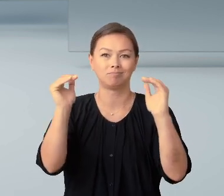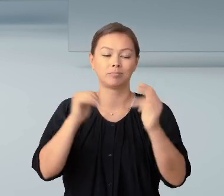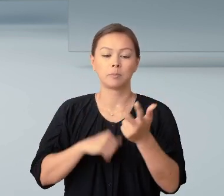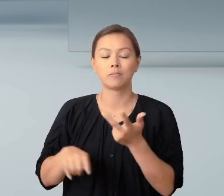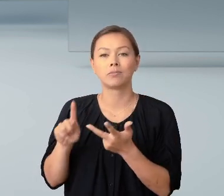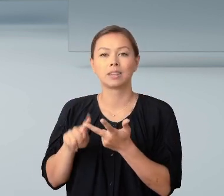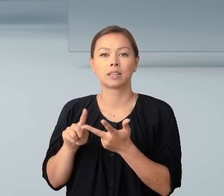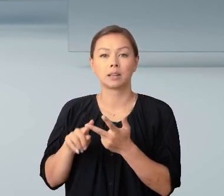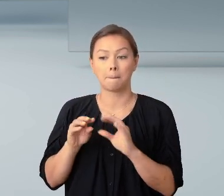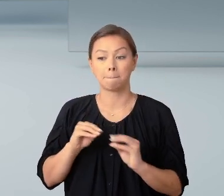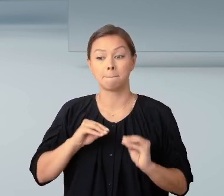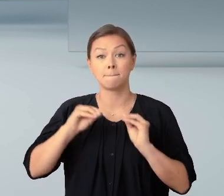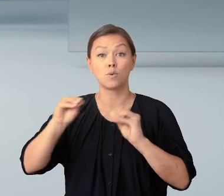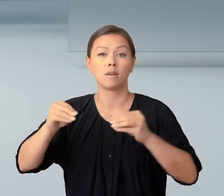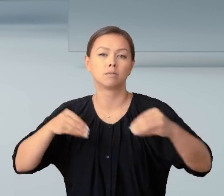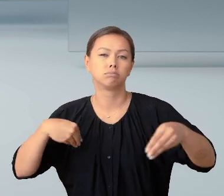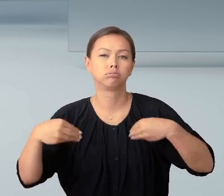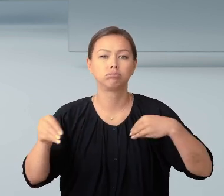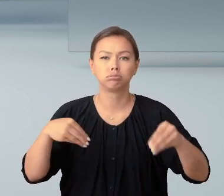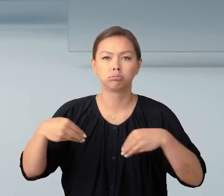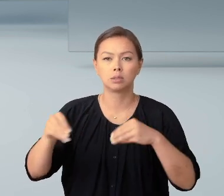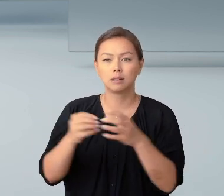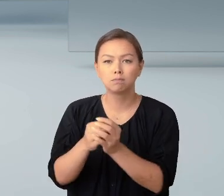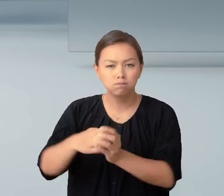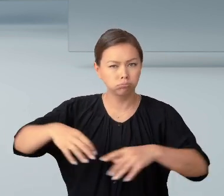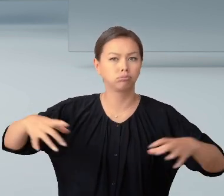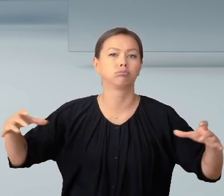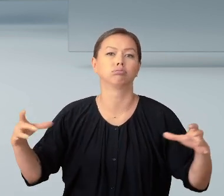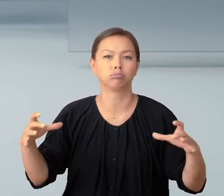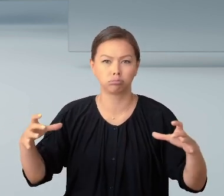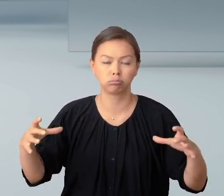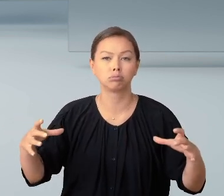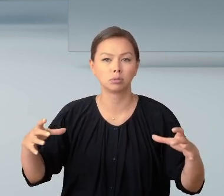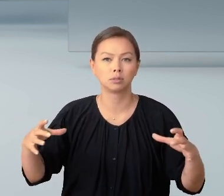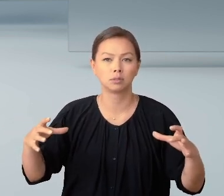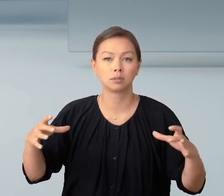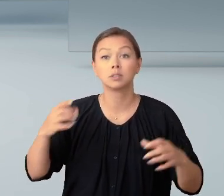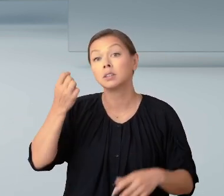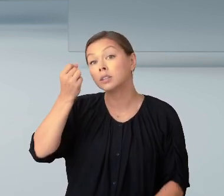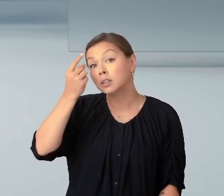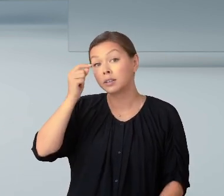agility and scale as your business expands. And all of this, right,